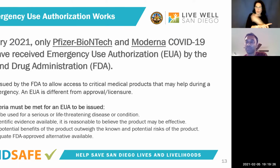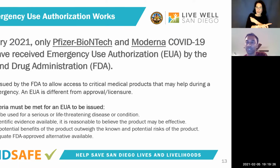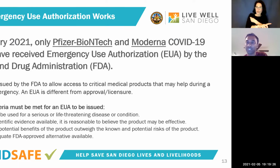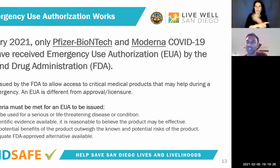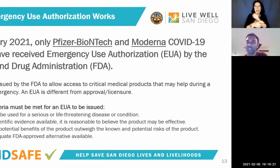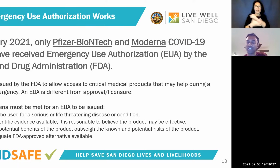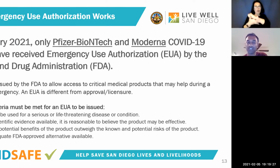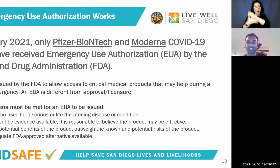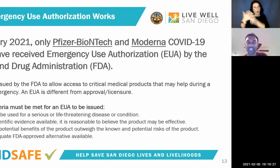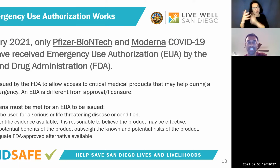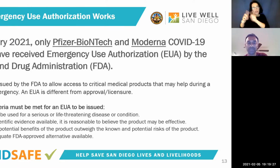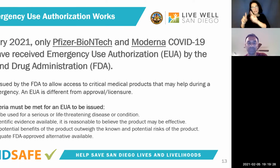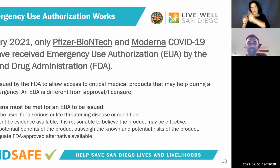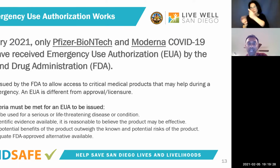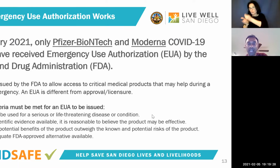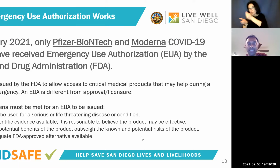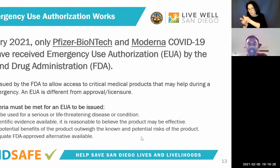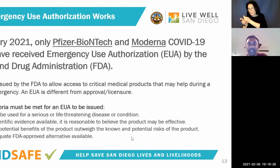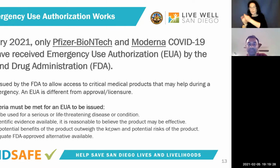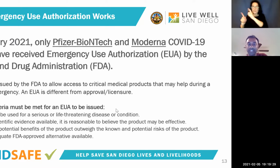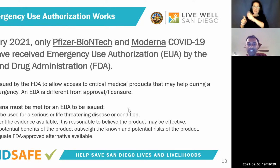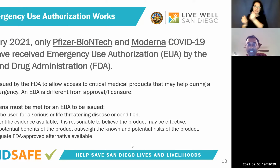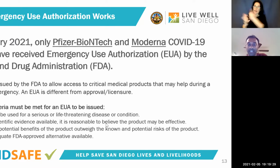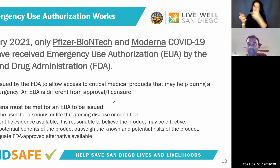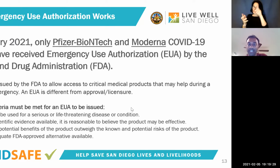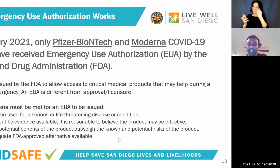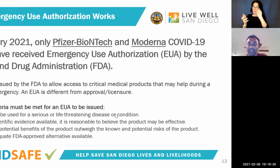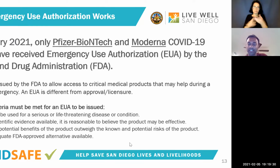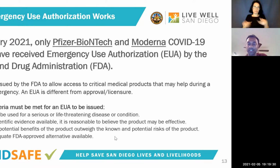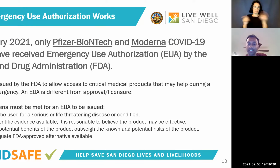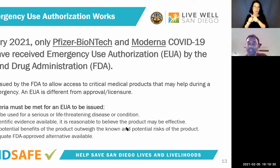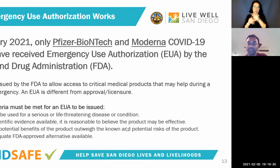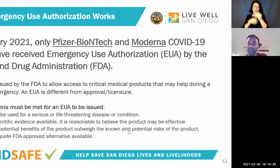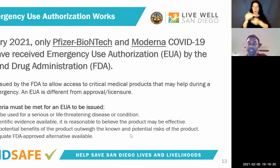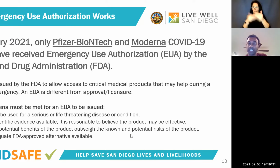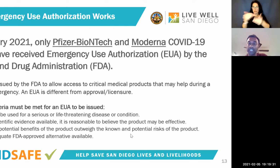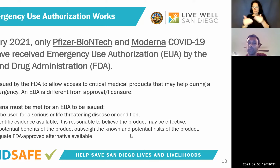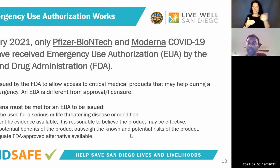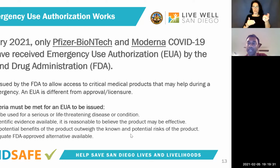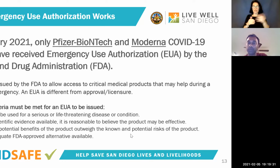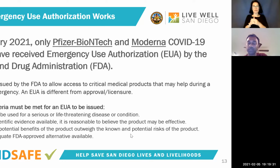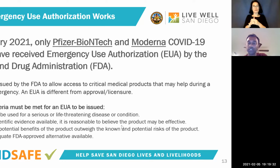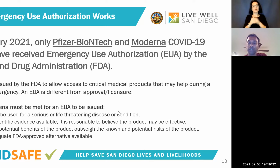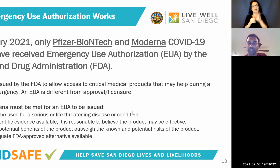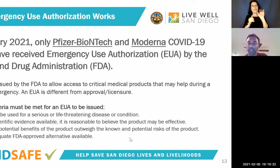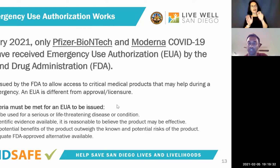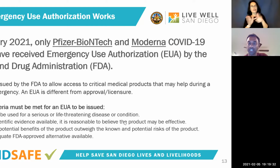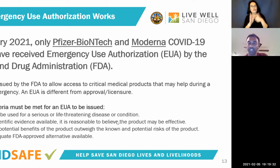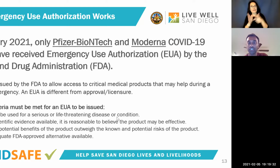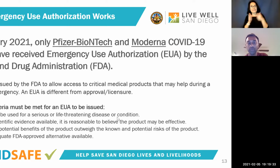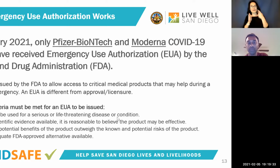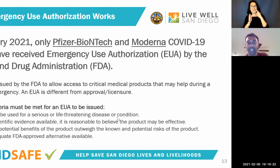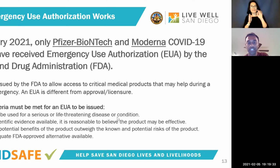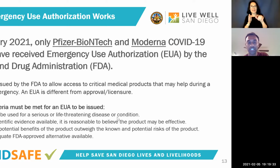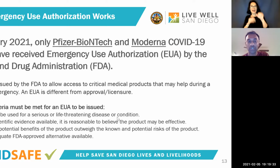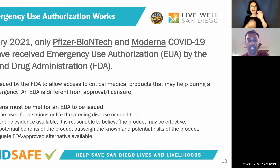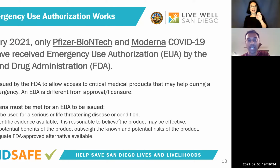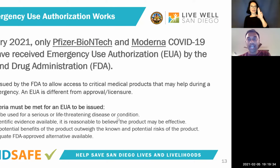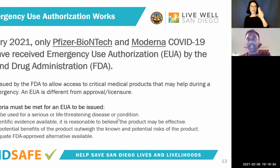Emergency Use Authorization. And then these are the criteria you see for EUA or Emergency Use Authorization to be issued.